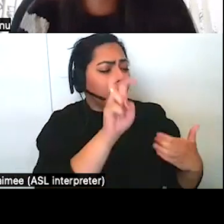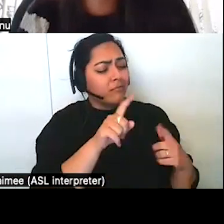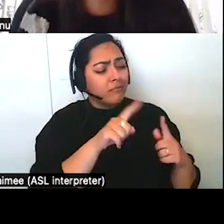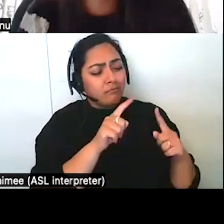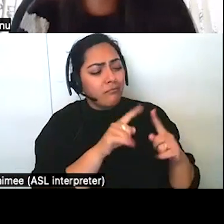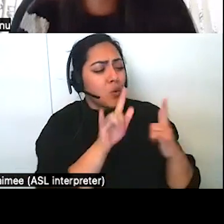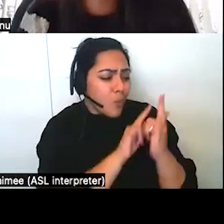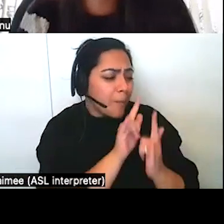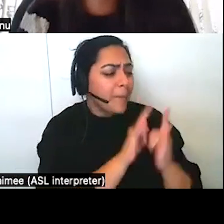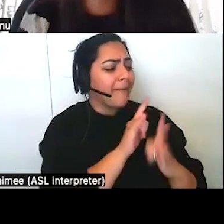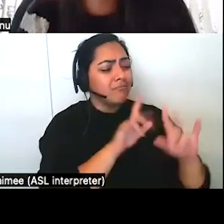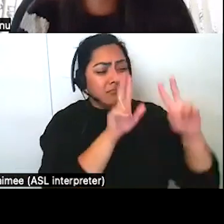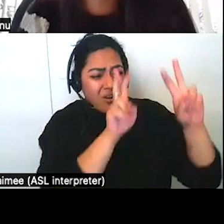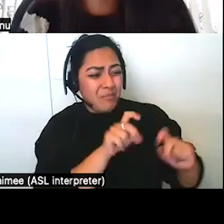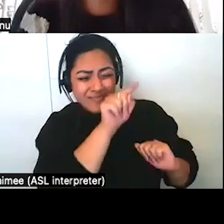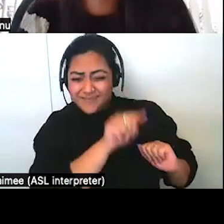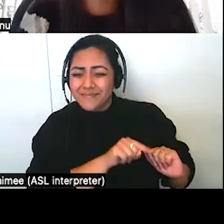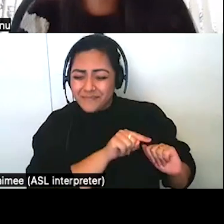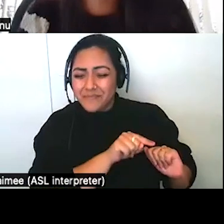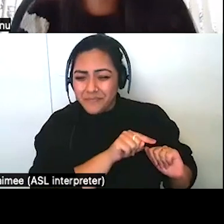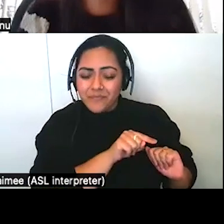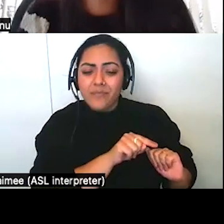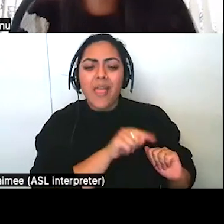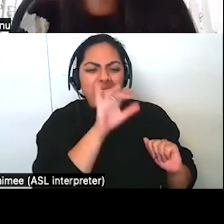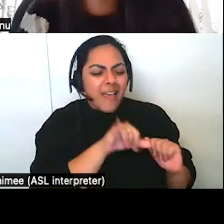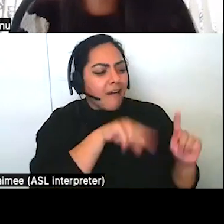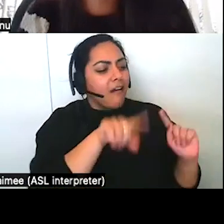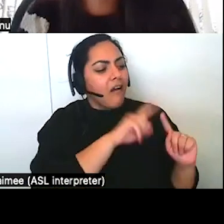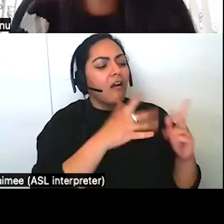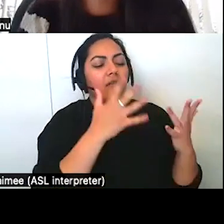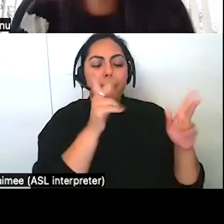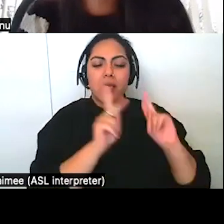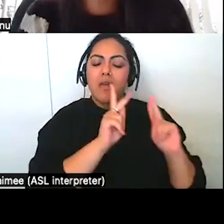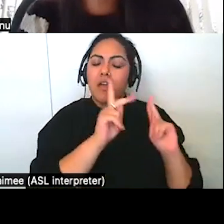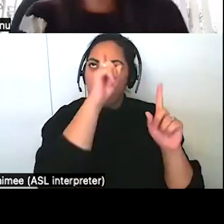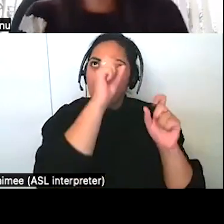other topics, we were really looking at escapist things. And so, what's interesting is that we're